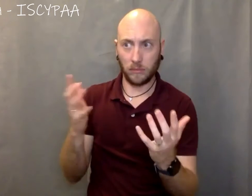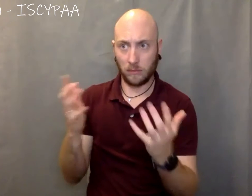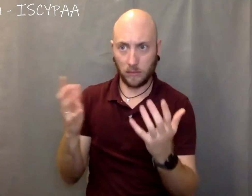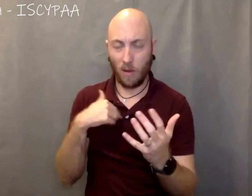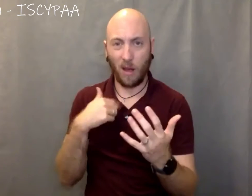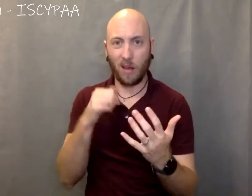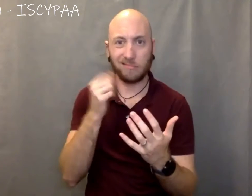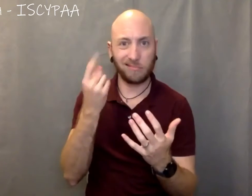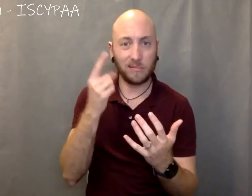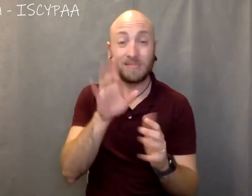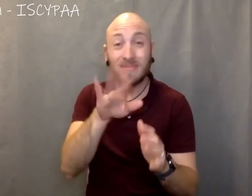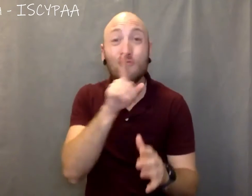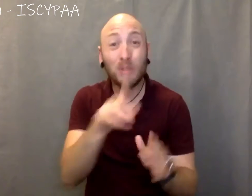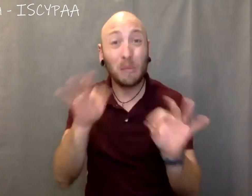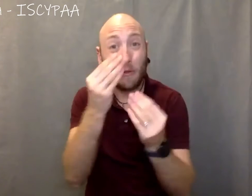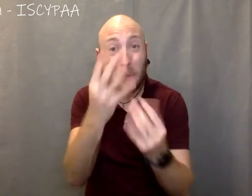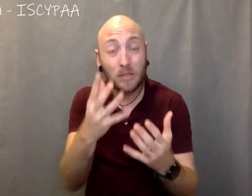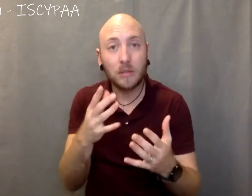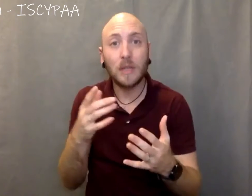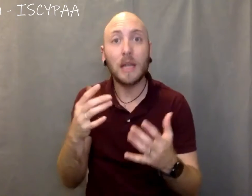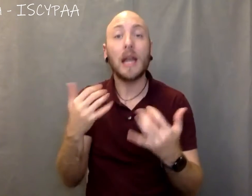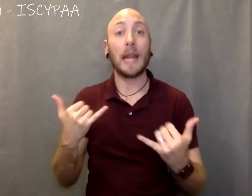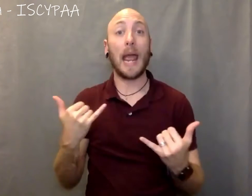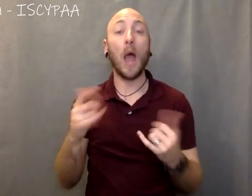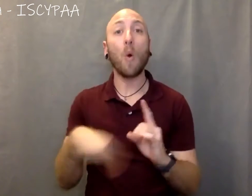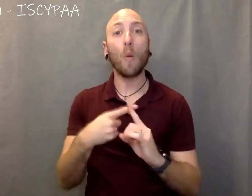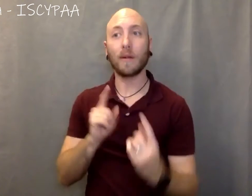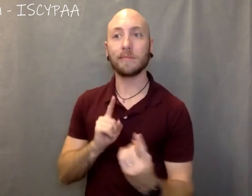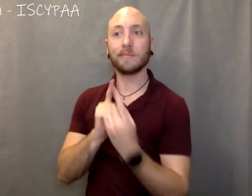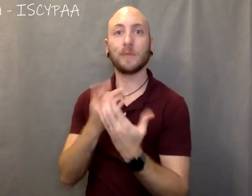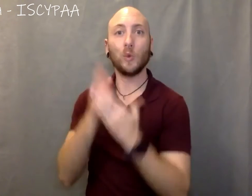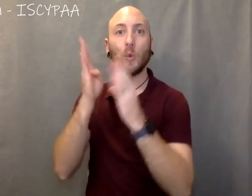important you know that's one of the first things I do with new people like you know in.